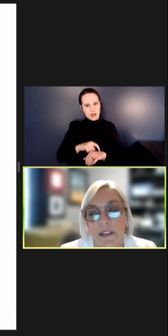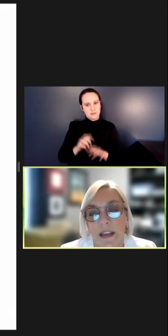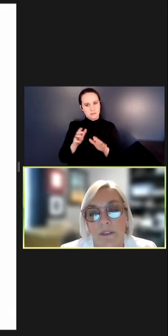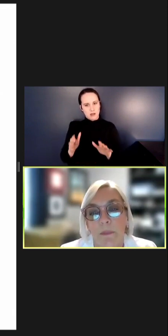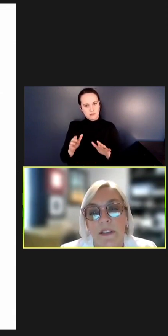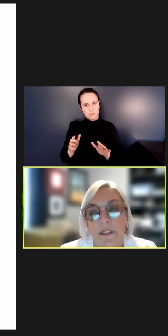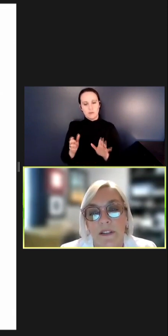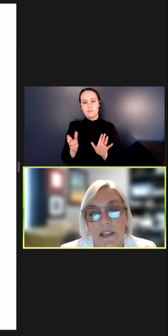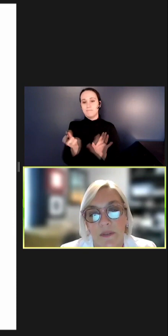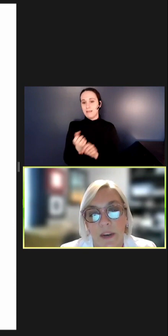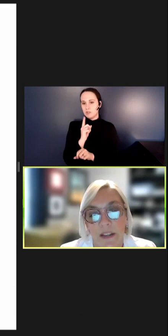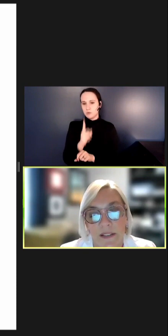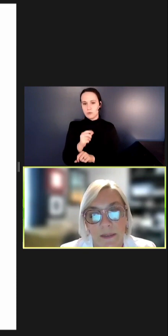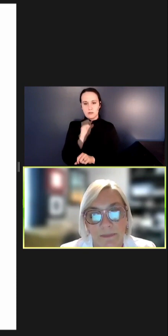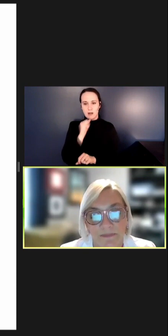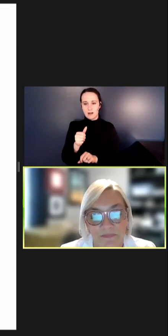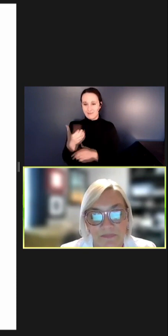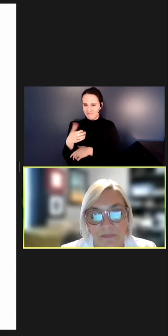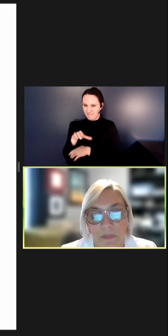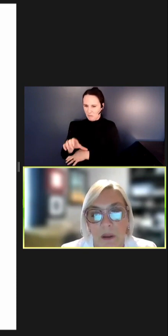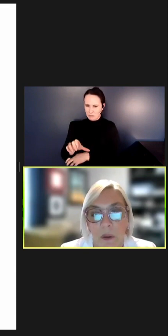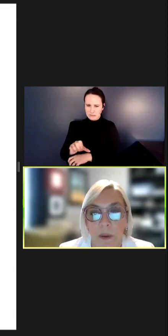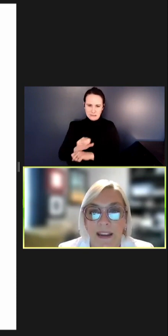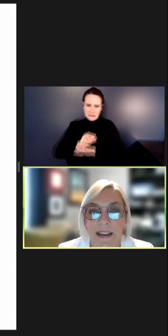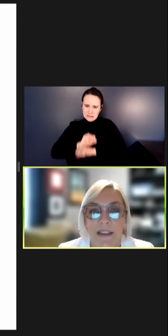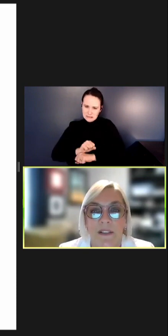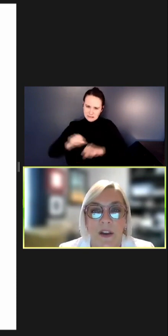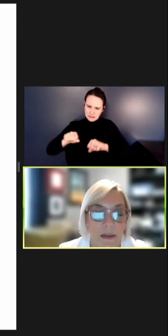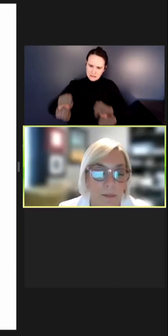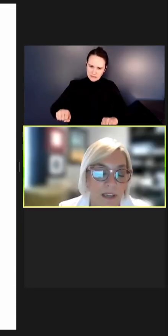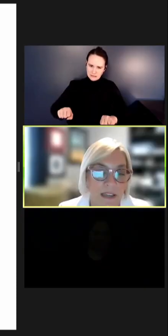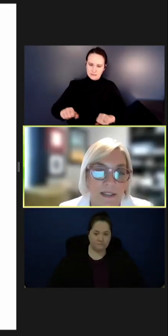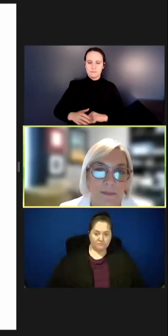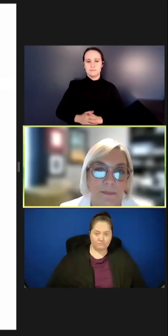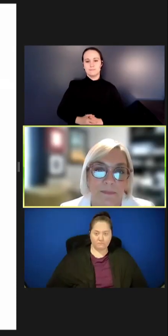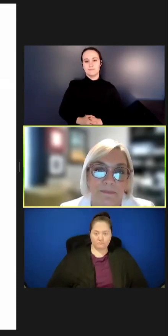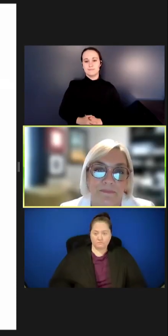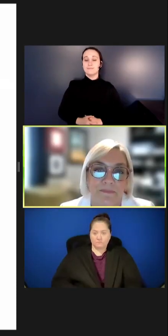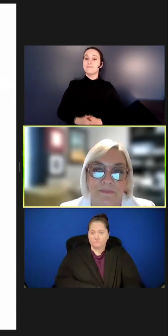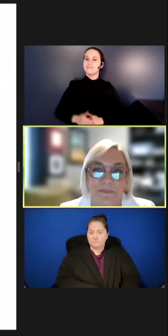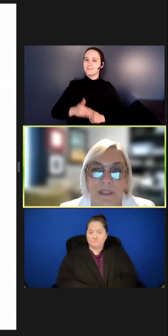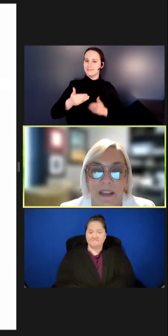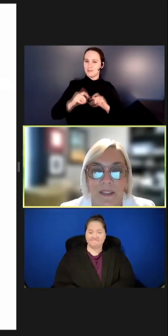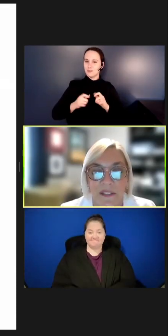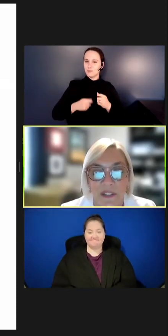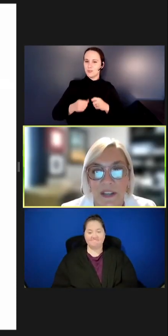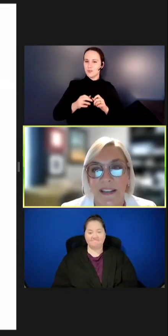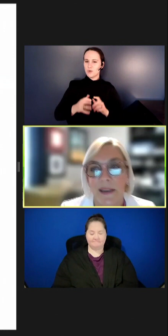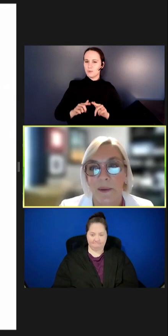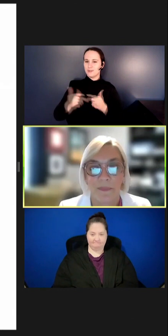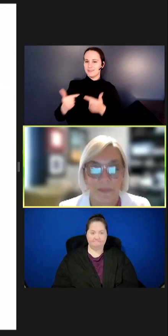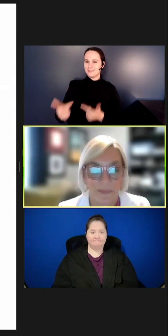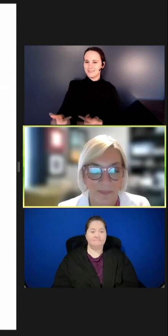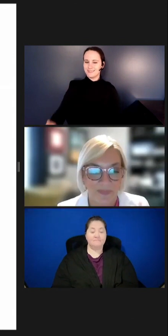to have the best success rates. Okay, next slide, please. And this is Jessica.